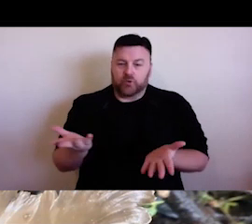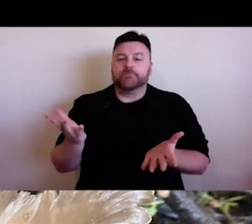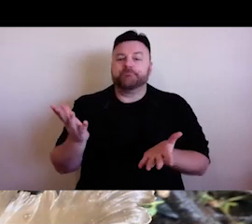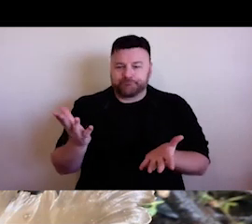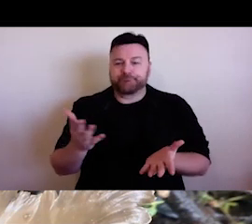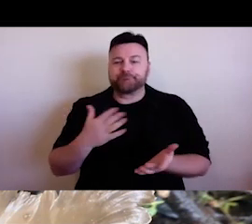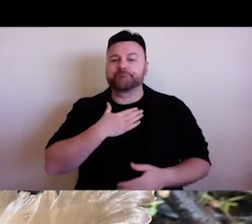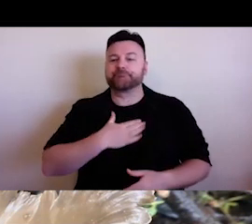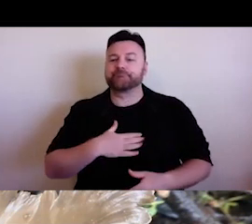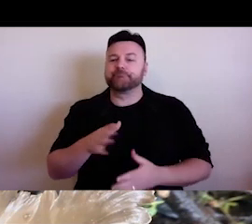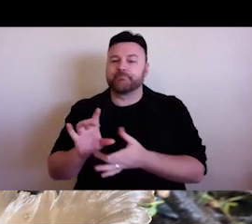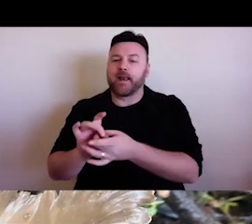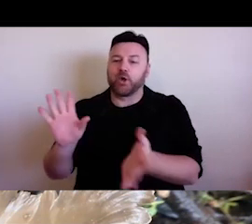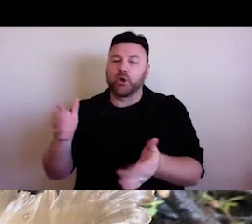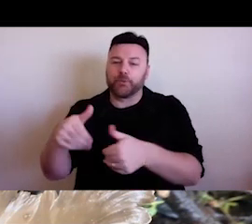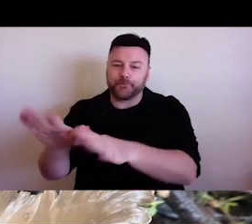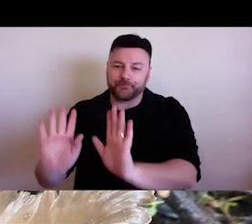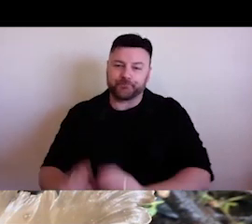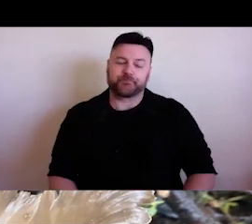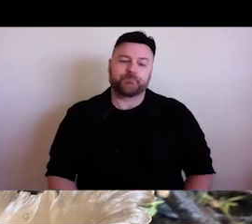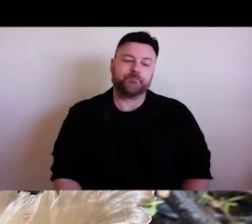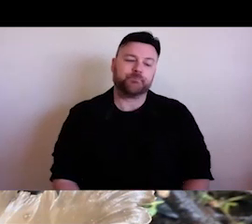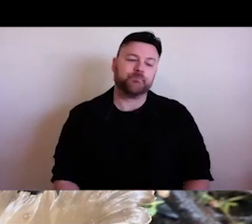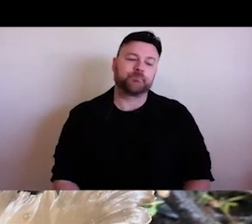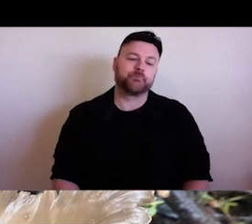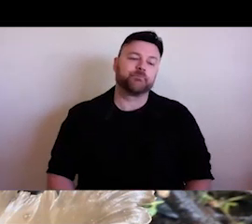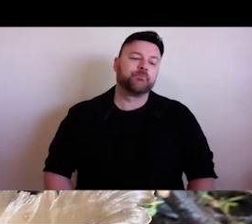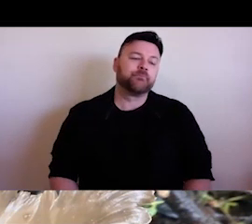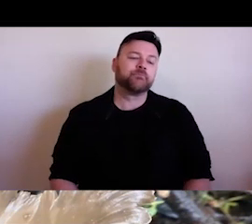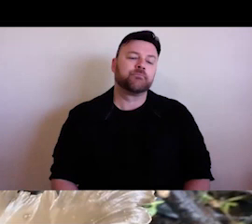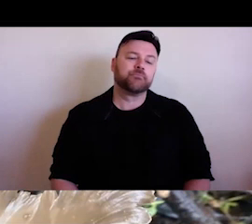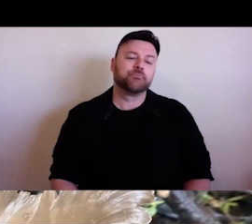finally, this is something that you perhaps have spent a lot of time